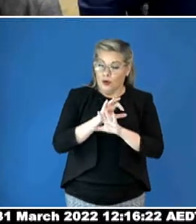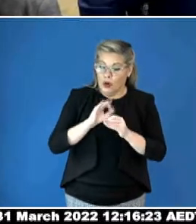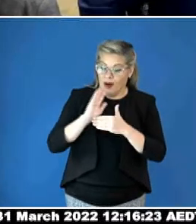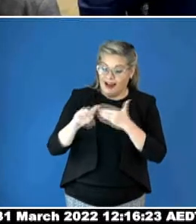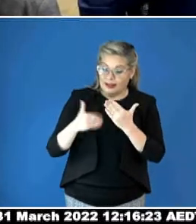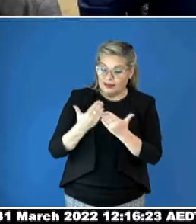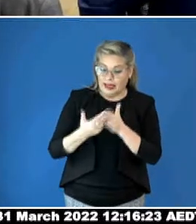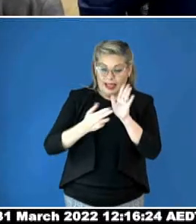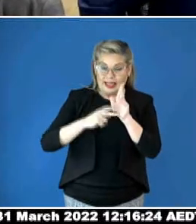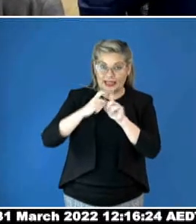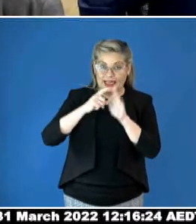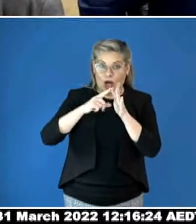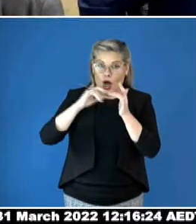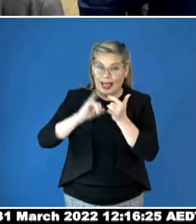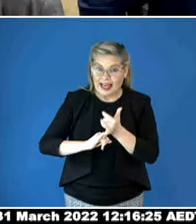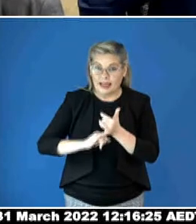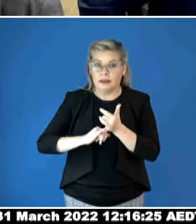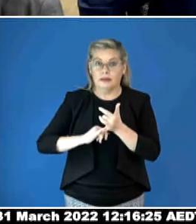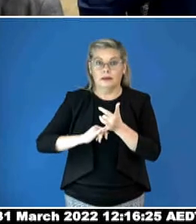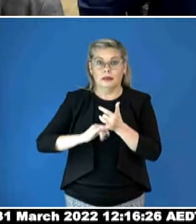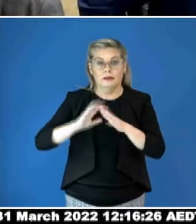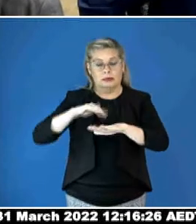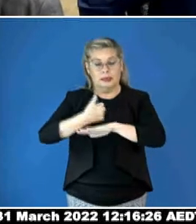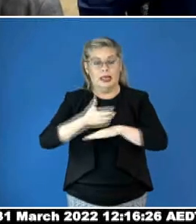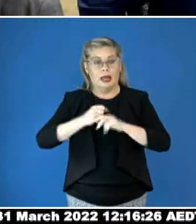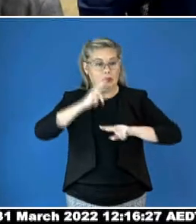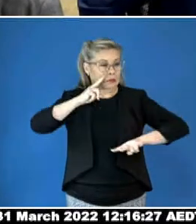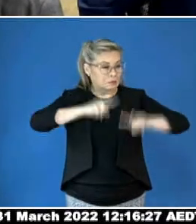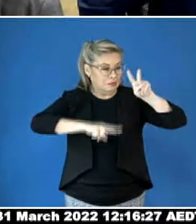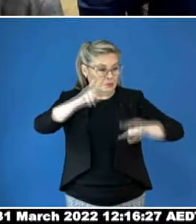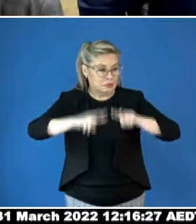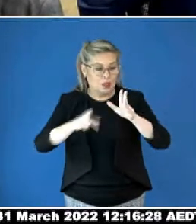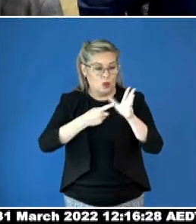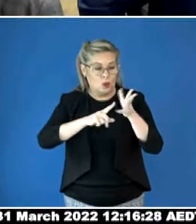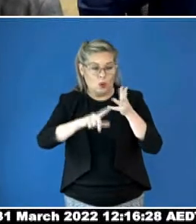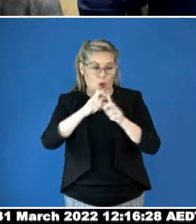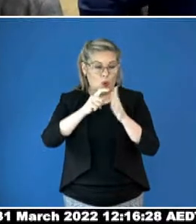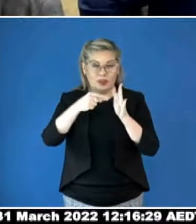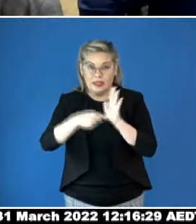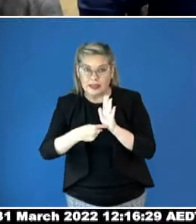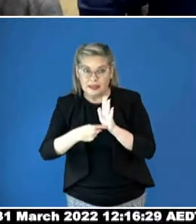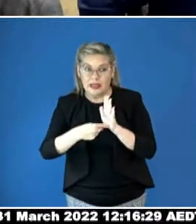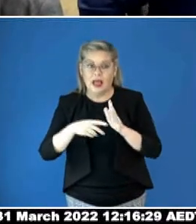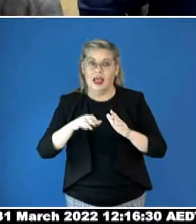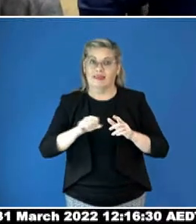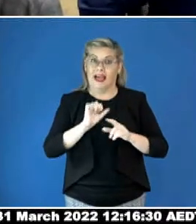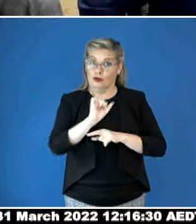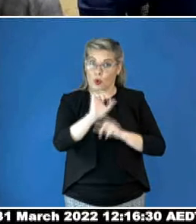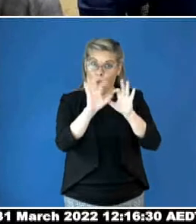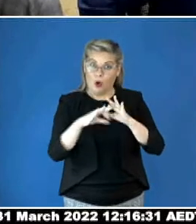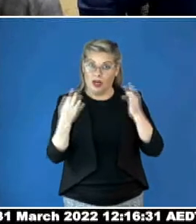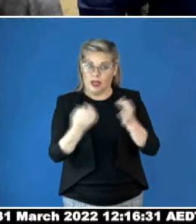audit in July of 2020 that Anglicare ultimately identified that that follow-up